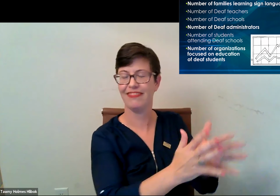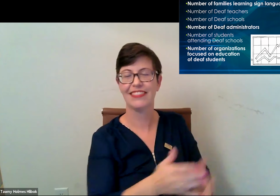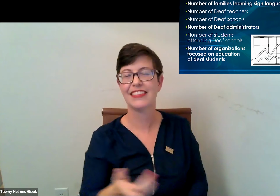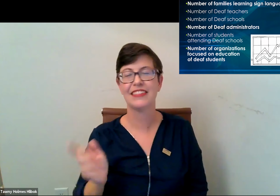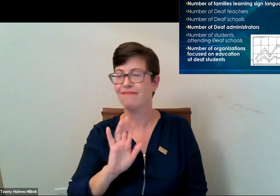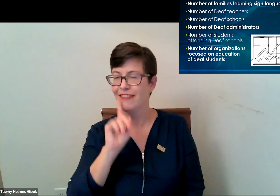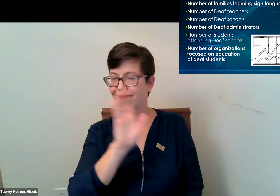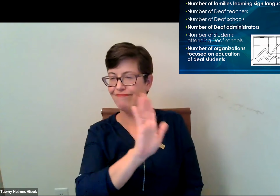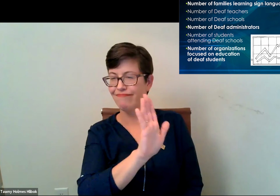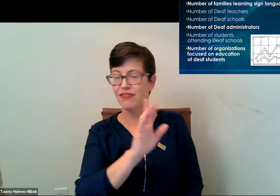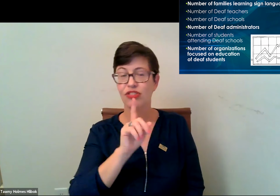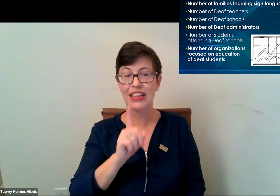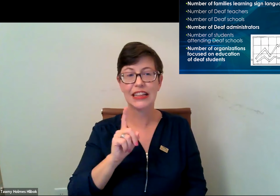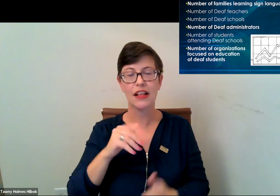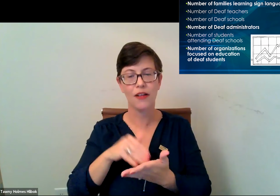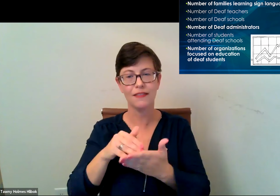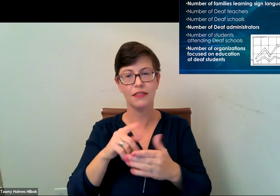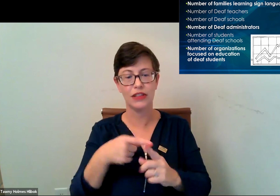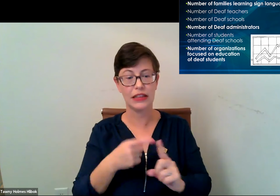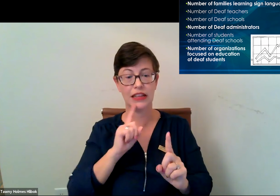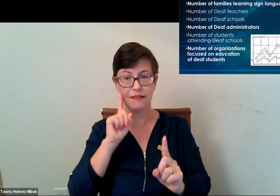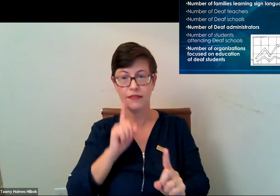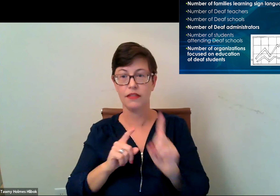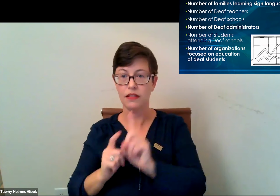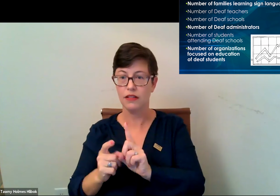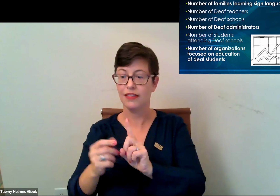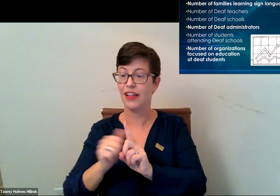And that is something that has become the norm, and now they become quote unquote normal.